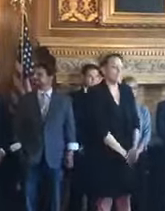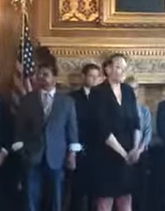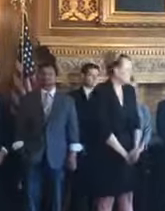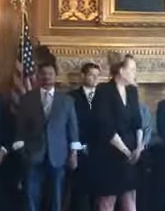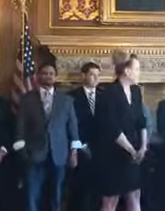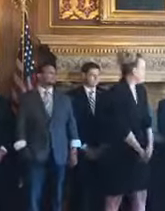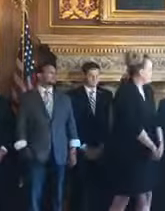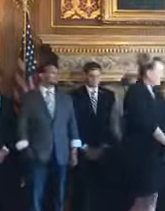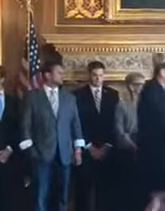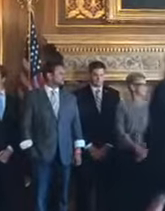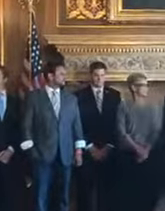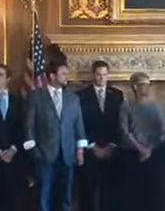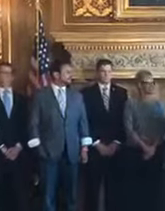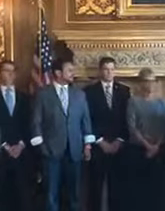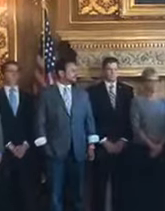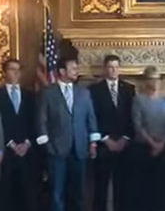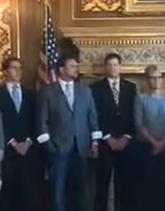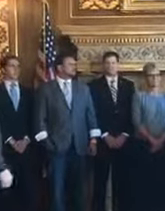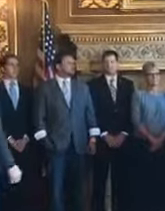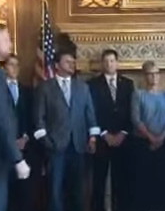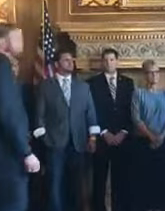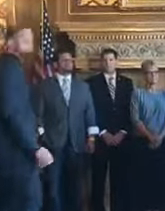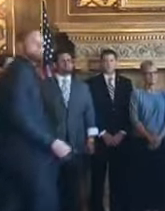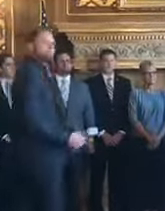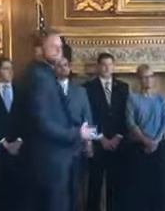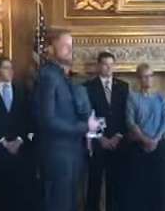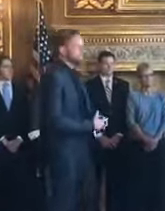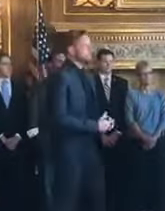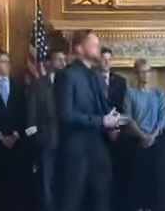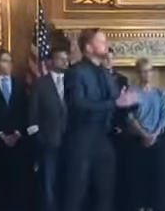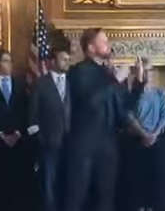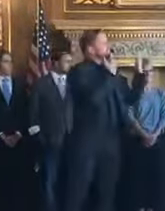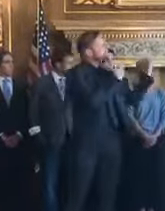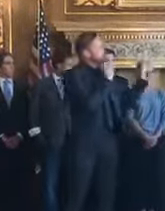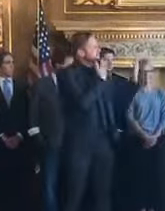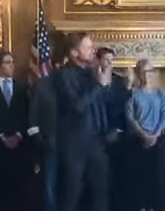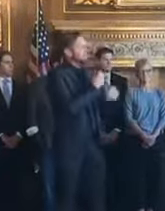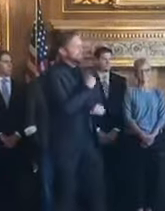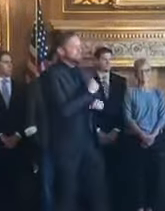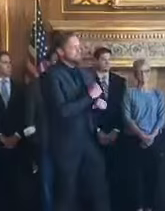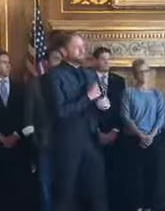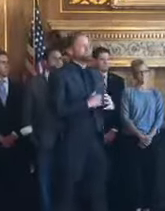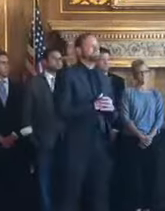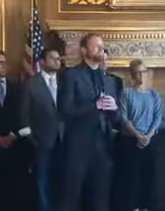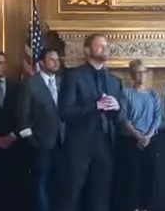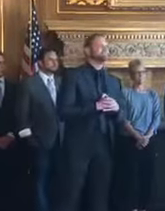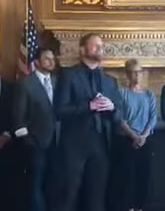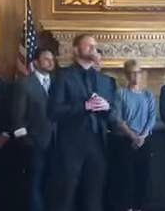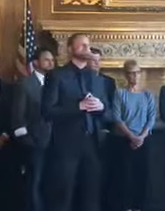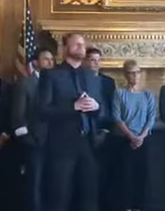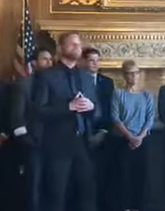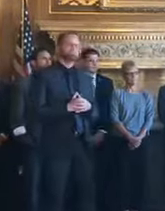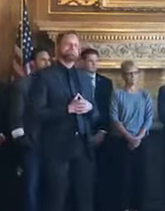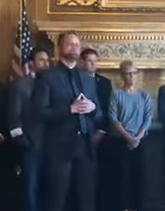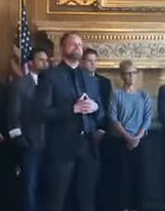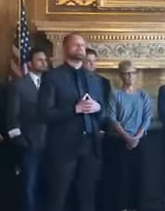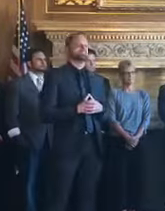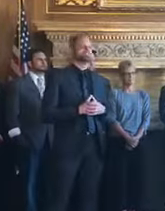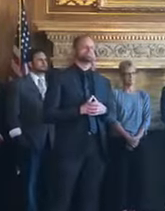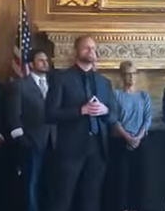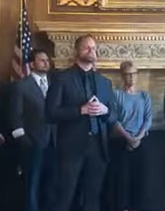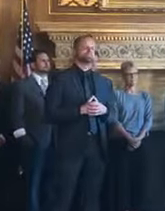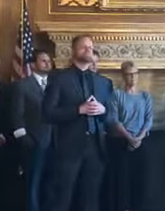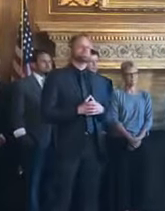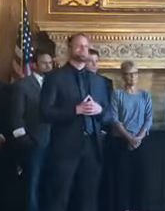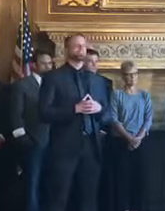Now we're going to get to the point where we have our elected officials speak.